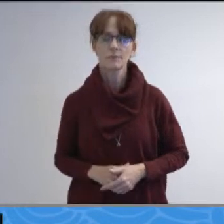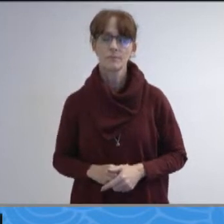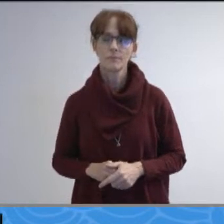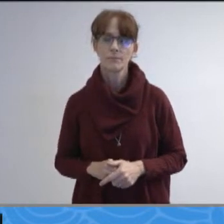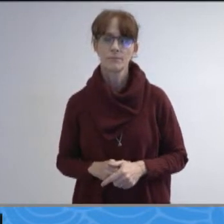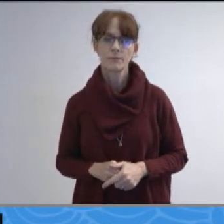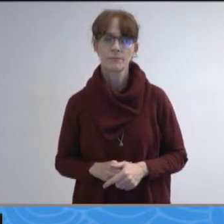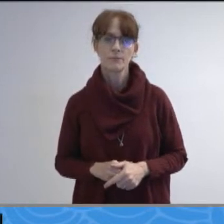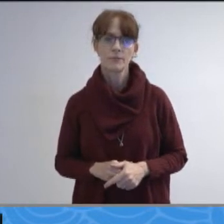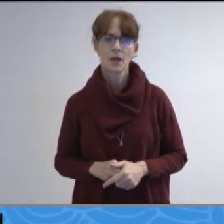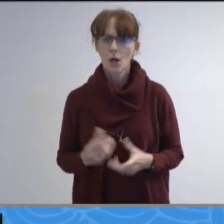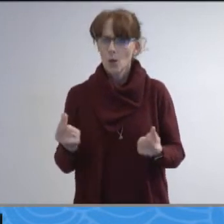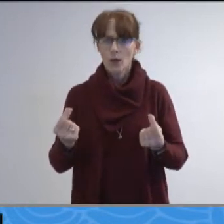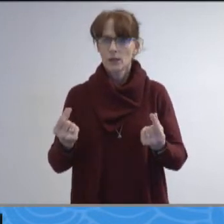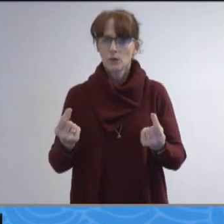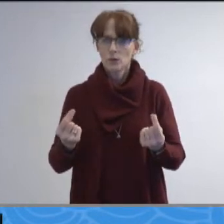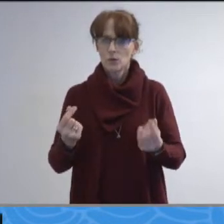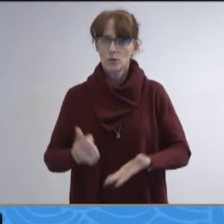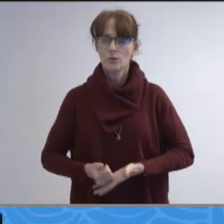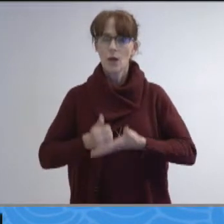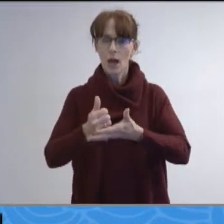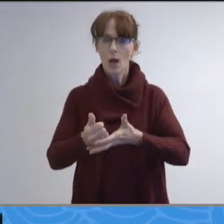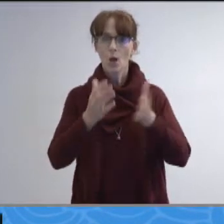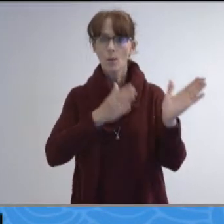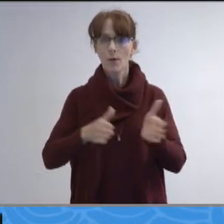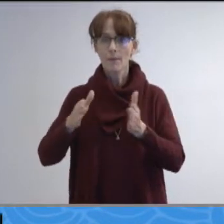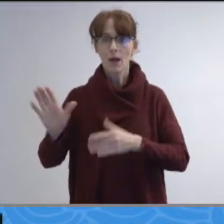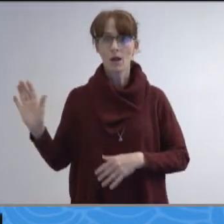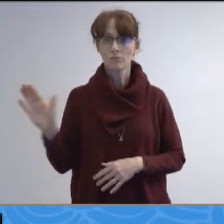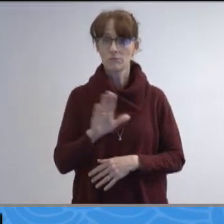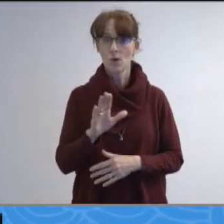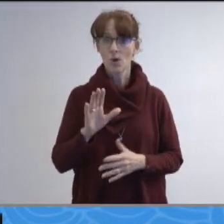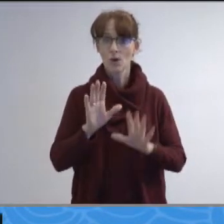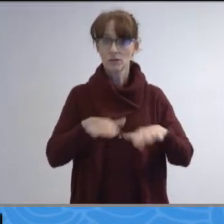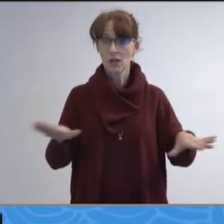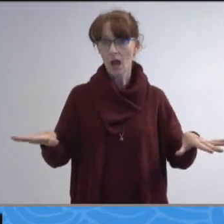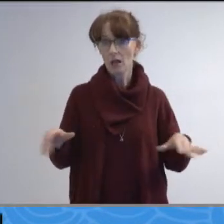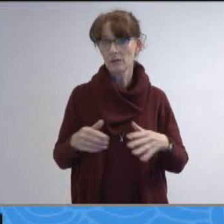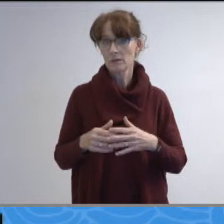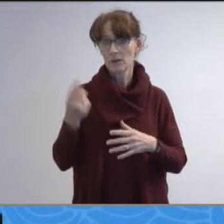So what can you do to help prepare your child before the Diagnostic?